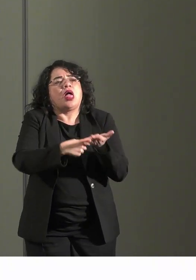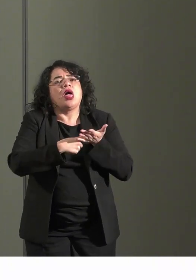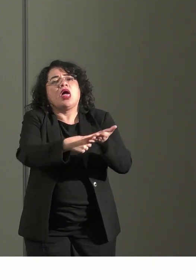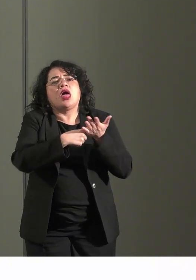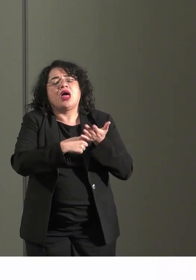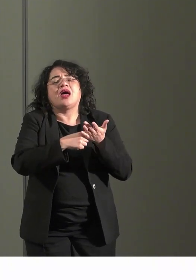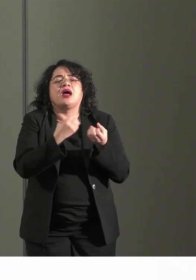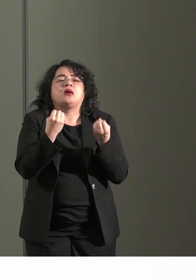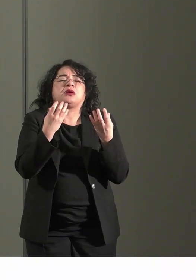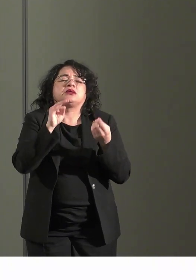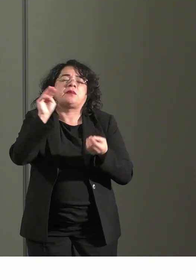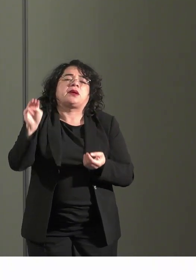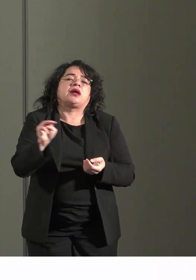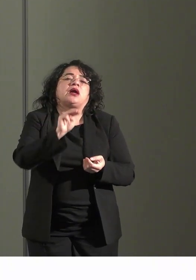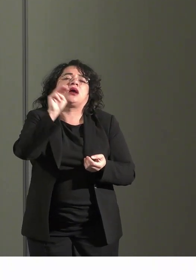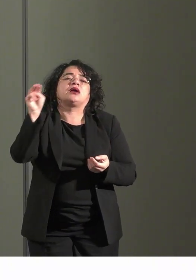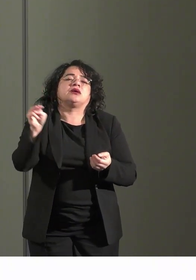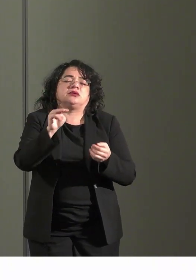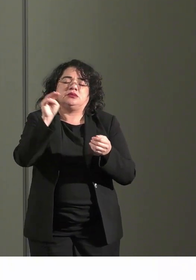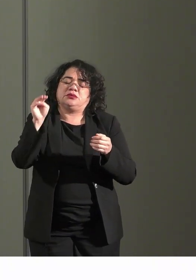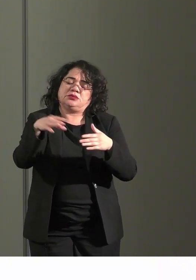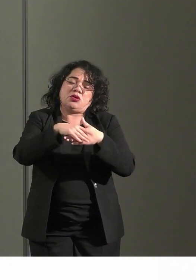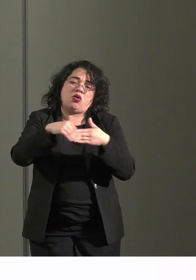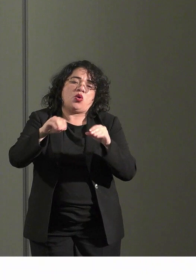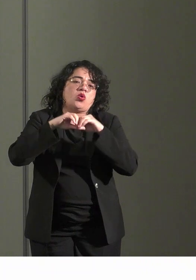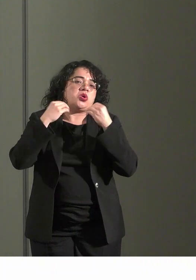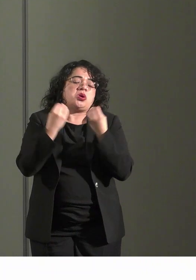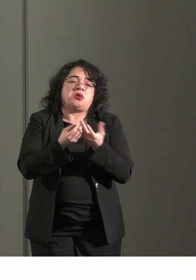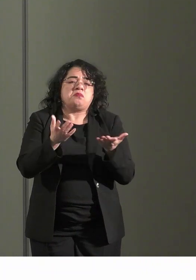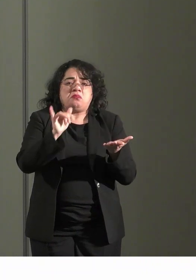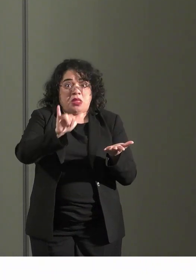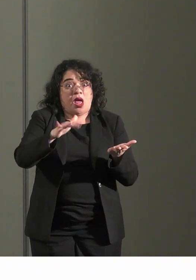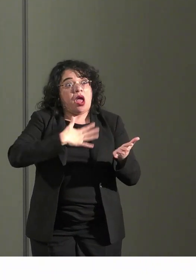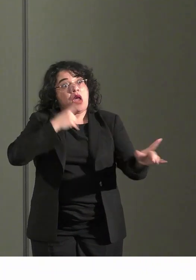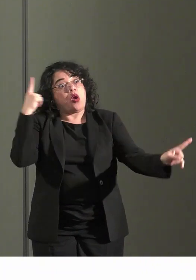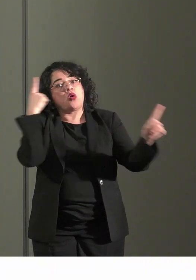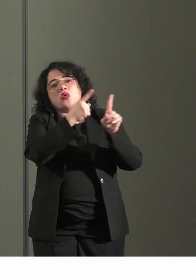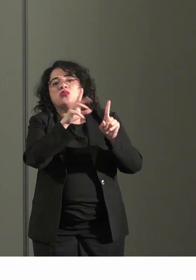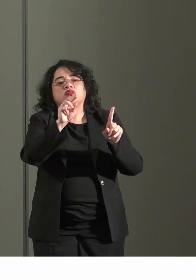dollar organization and say you could not afford to do this. We come up with regulation